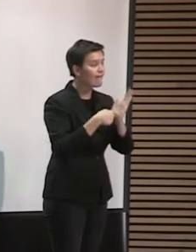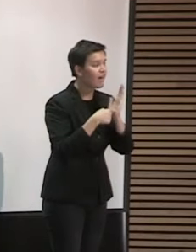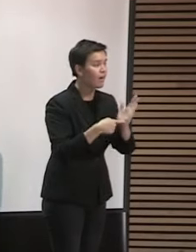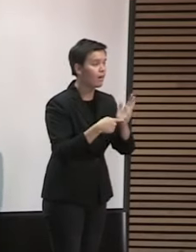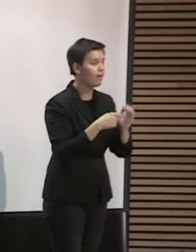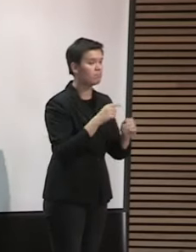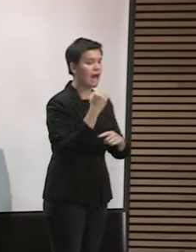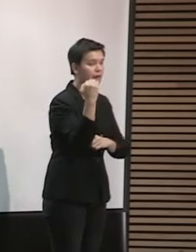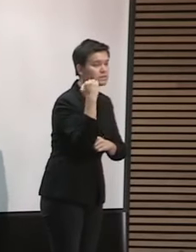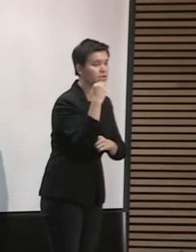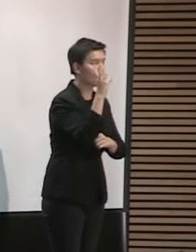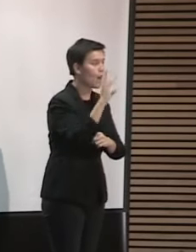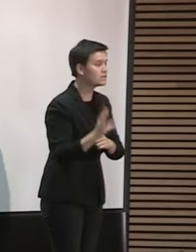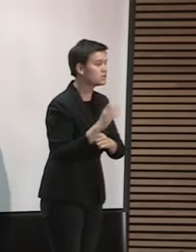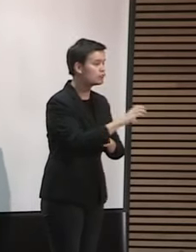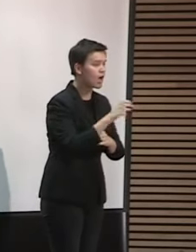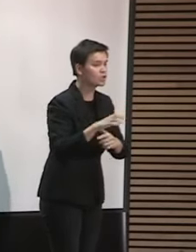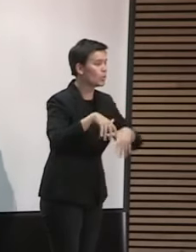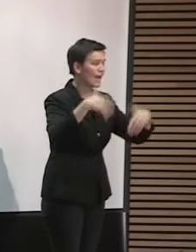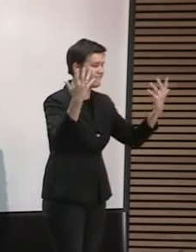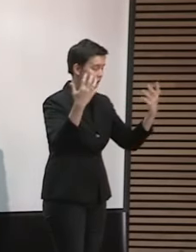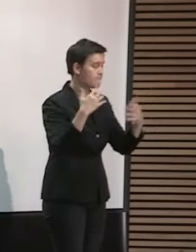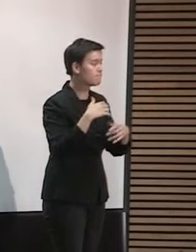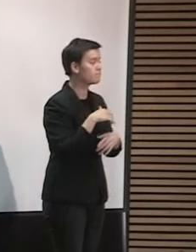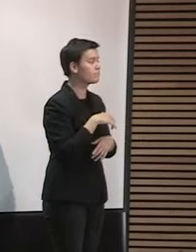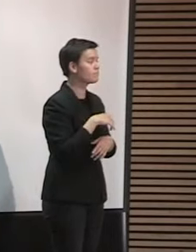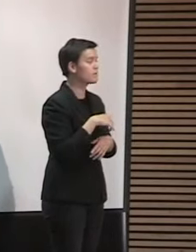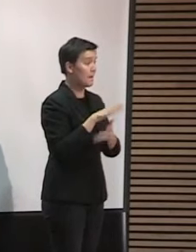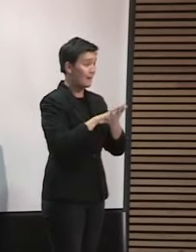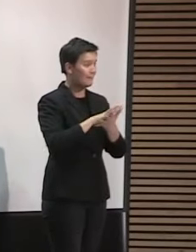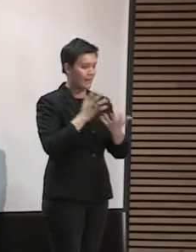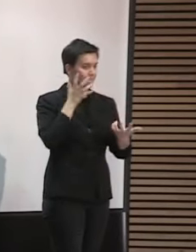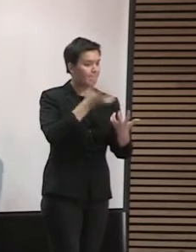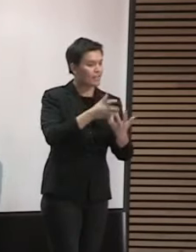the Treasury about Canterbury's overall position. Bearing in mind that